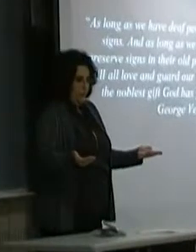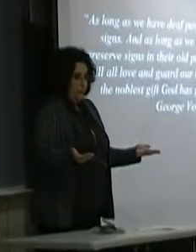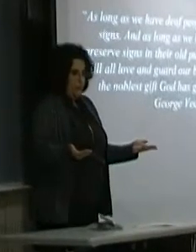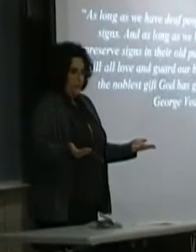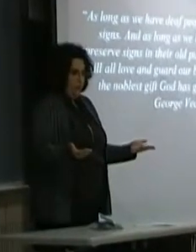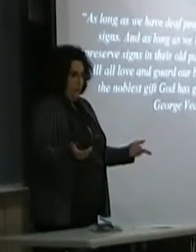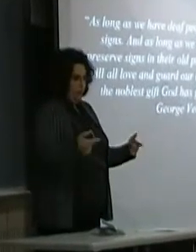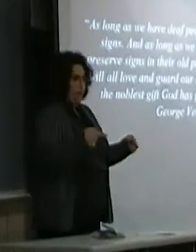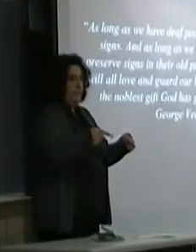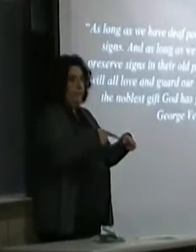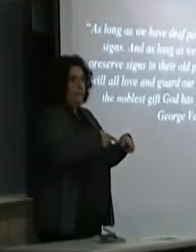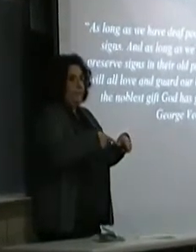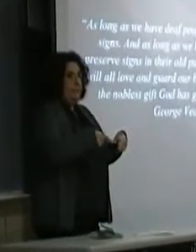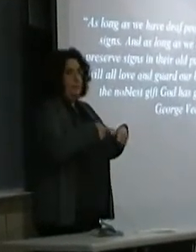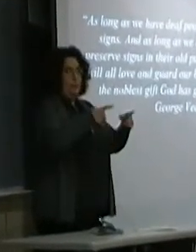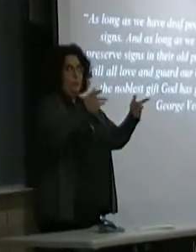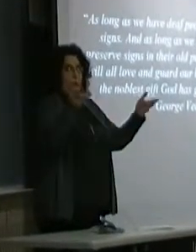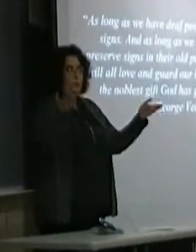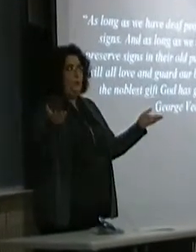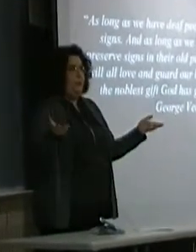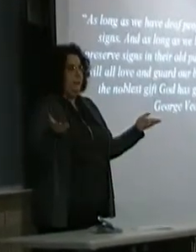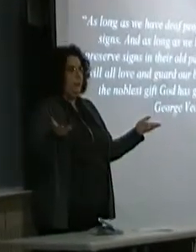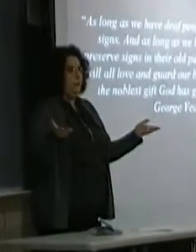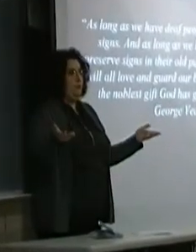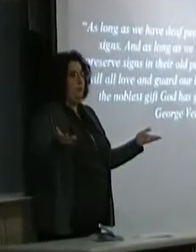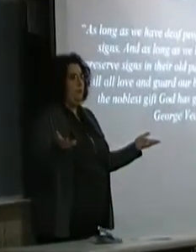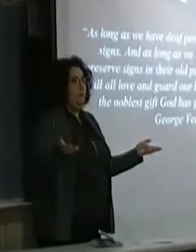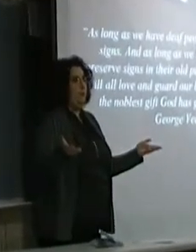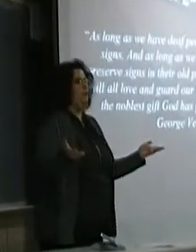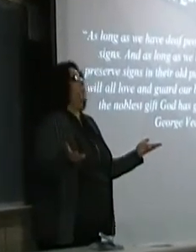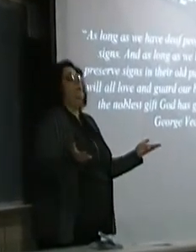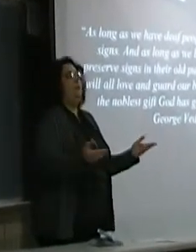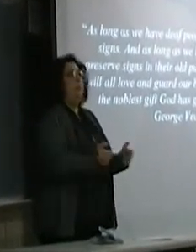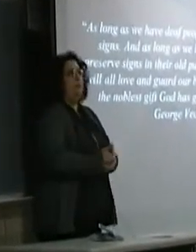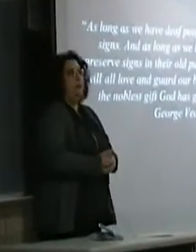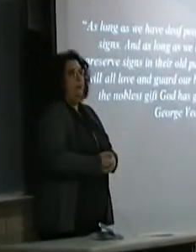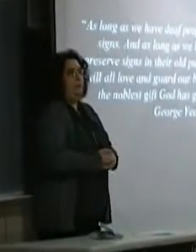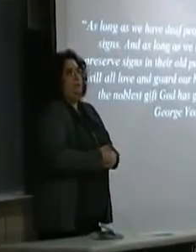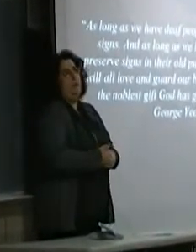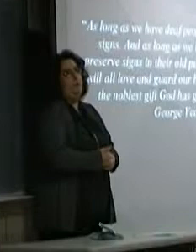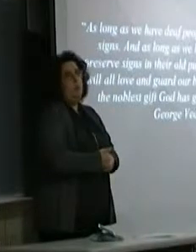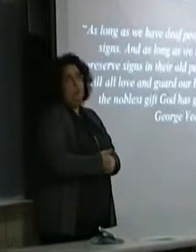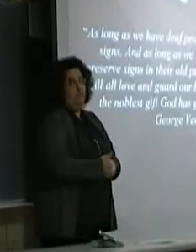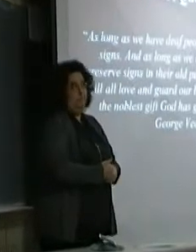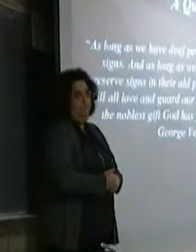but they also benefit the hearing which is evident in the continual growth in those who apply to be in a Deaf Studies major.